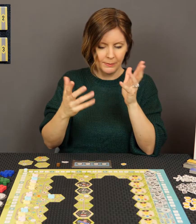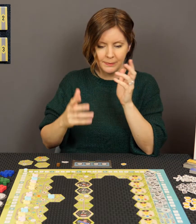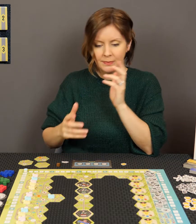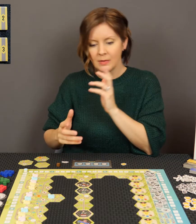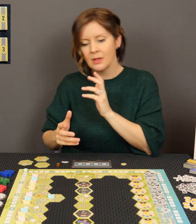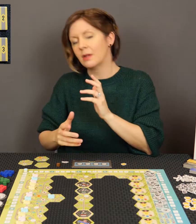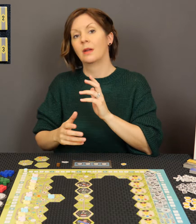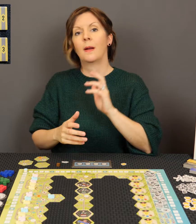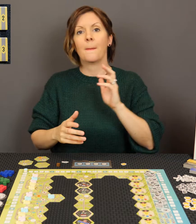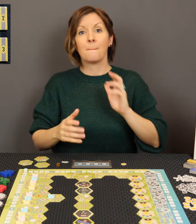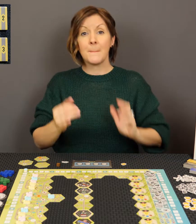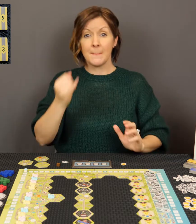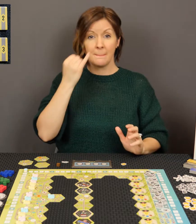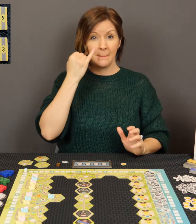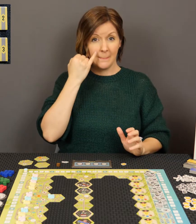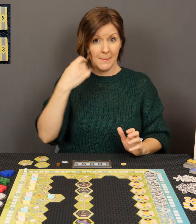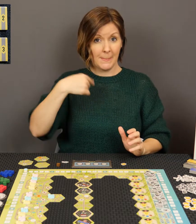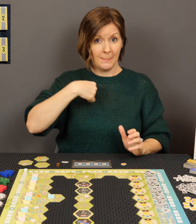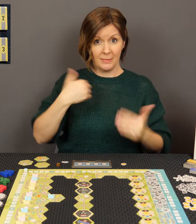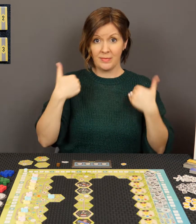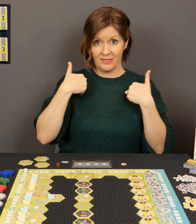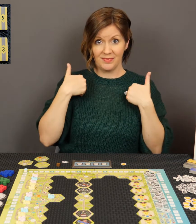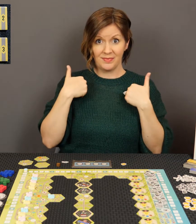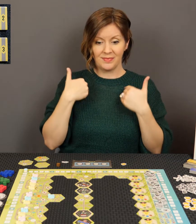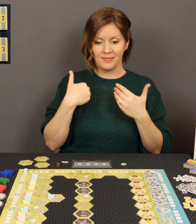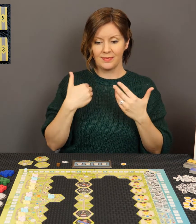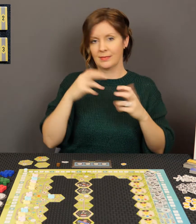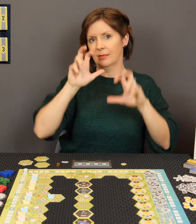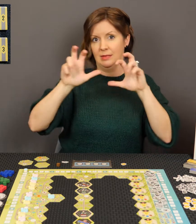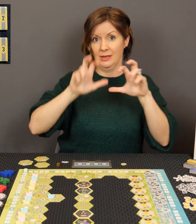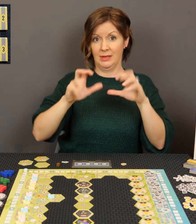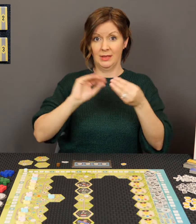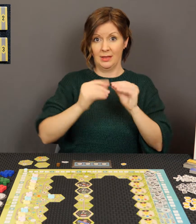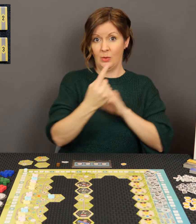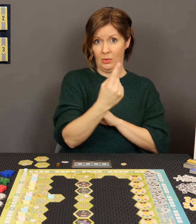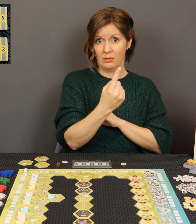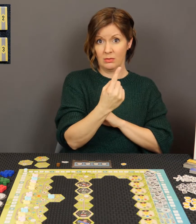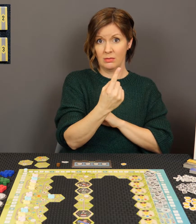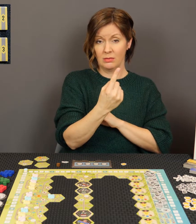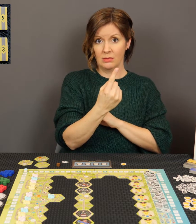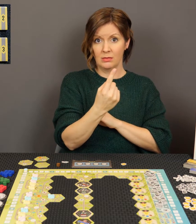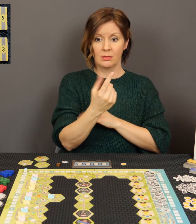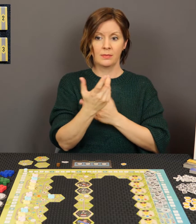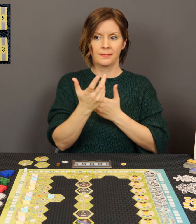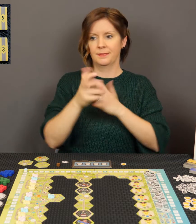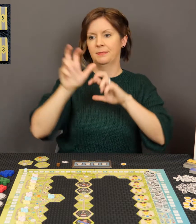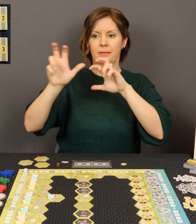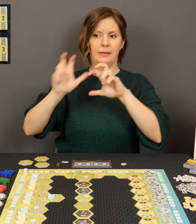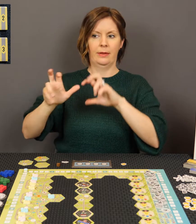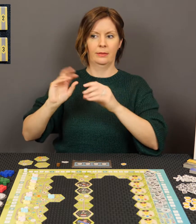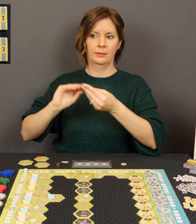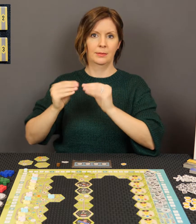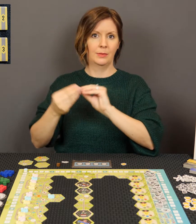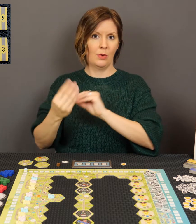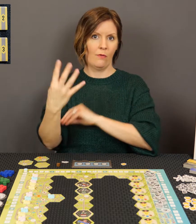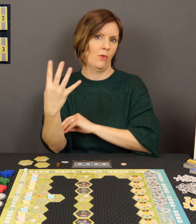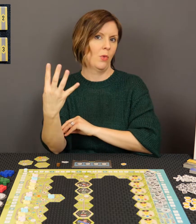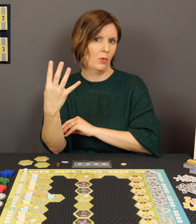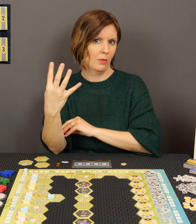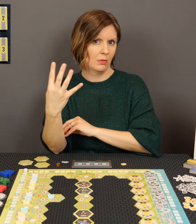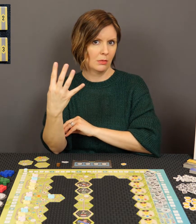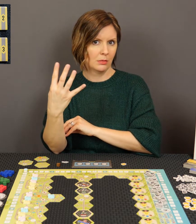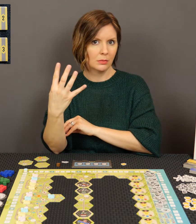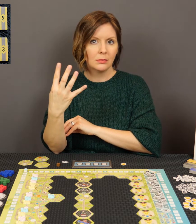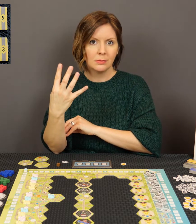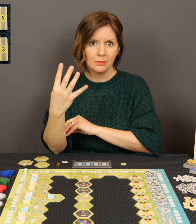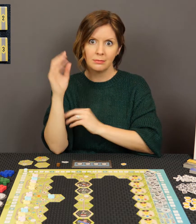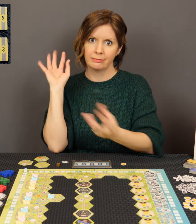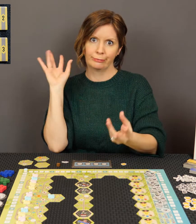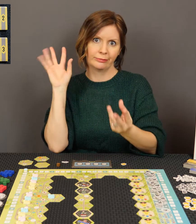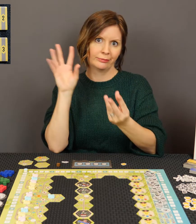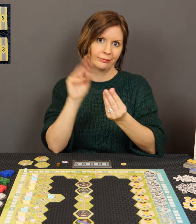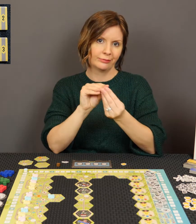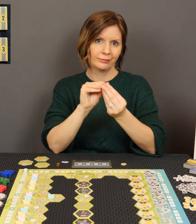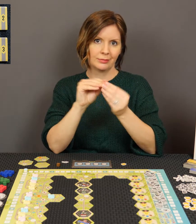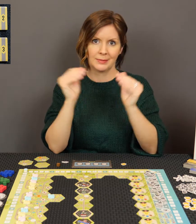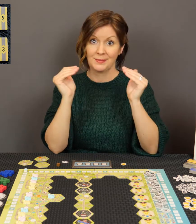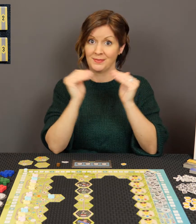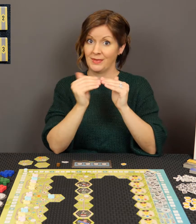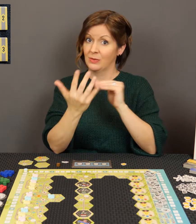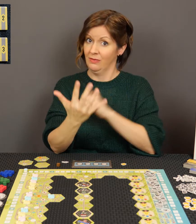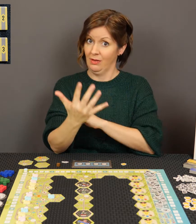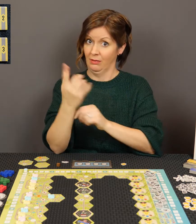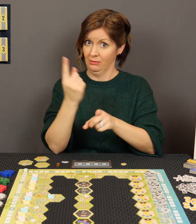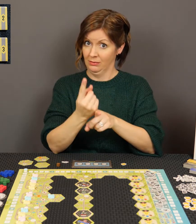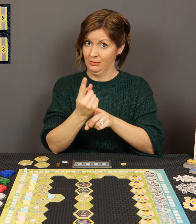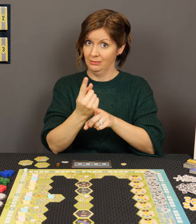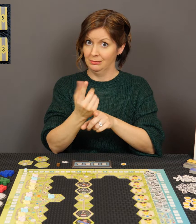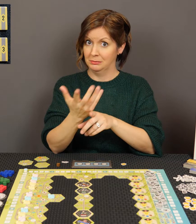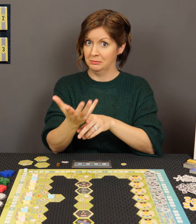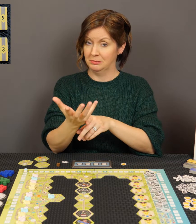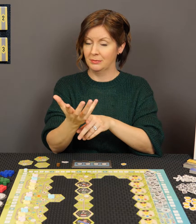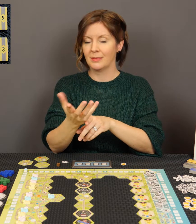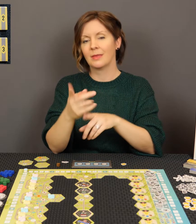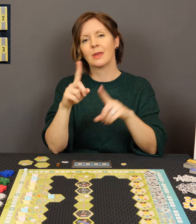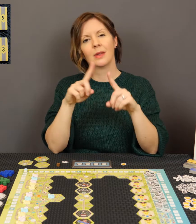For example, if I have stock number 1 and stock number 4, then that equals 5, right?